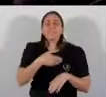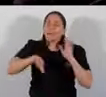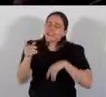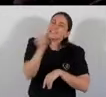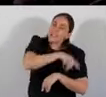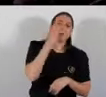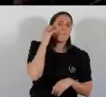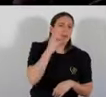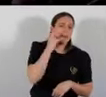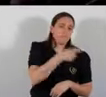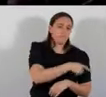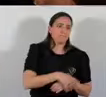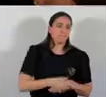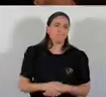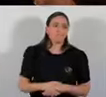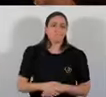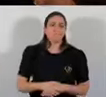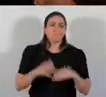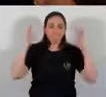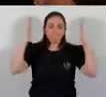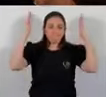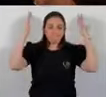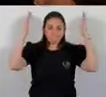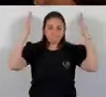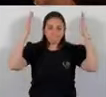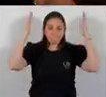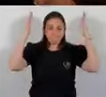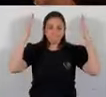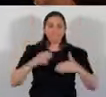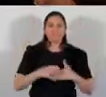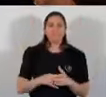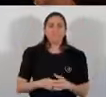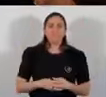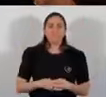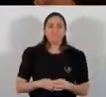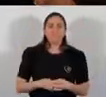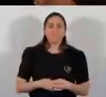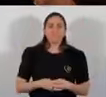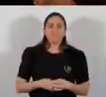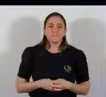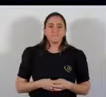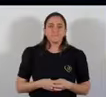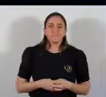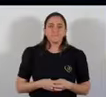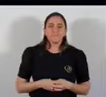Than the entire government of Menem in its entire period And so Federico takes away regulations all day long